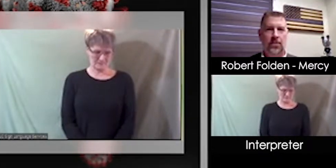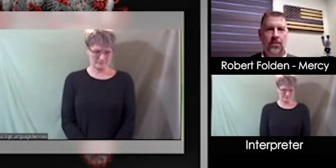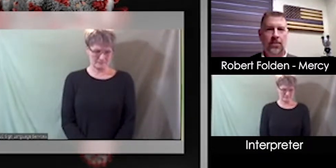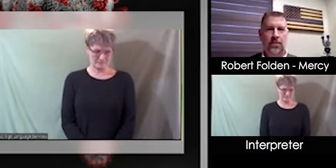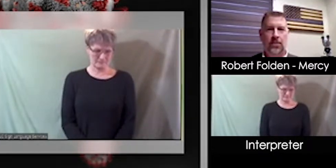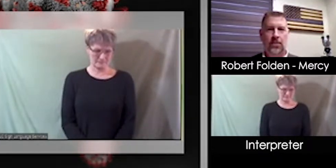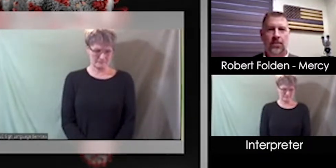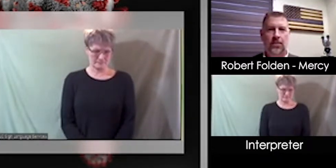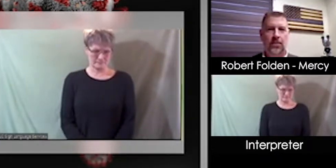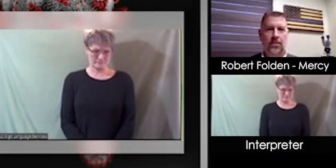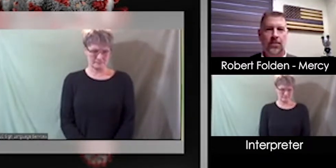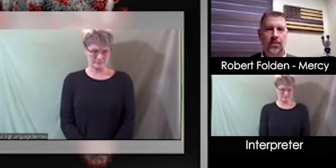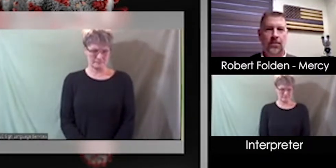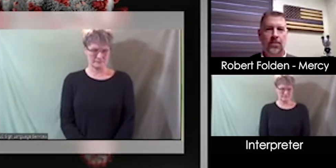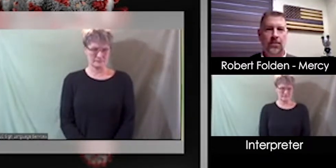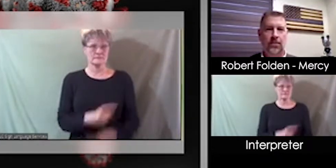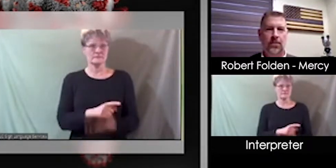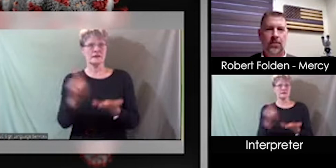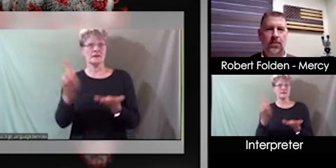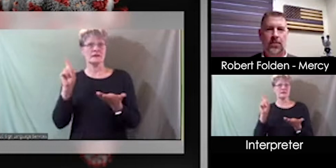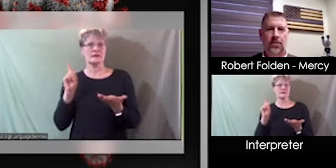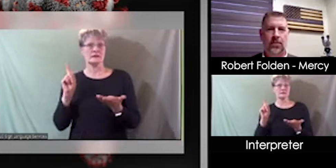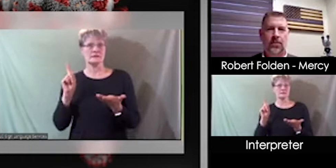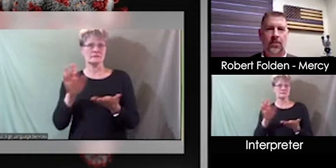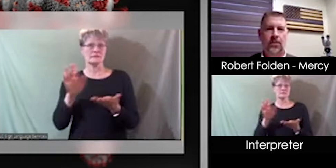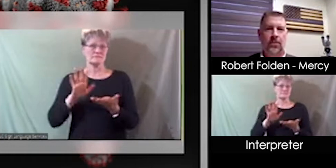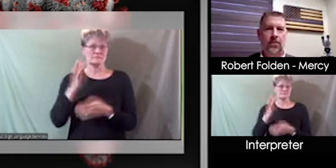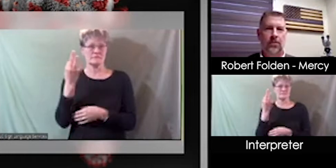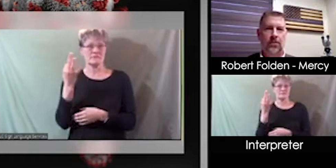request, is really started to survey our private